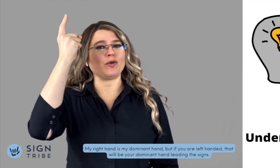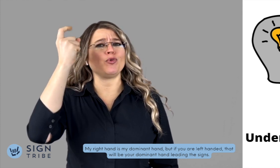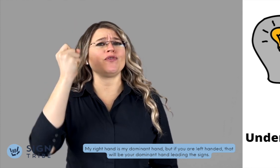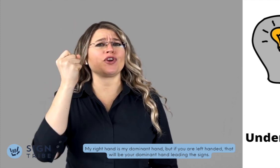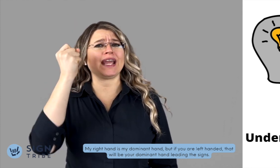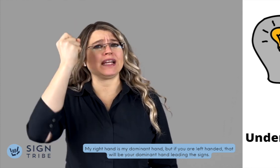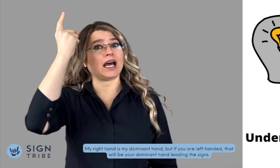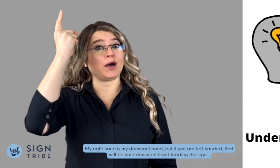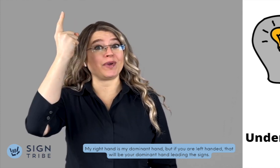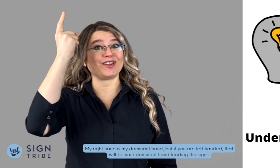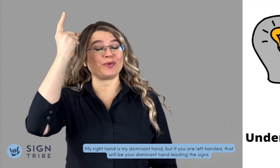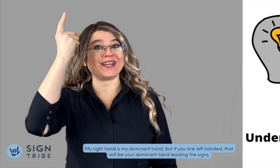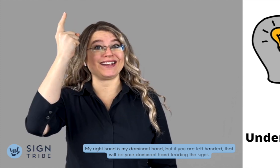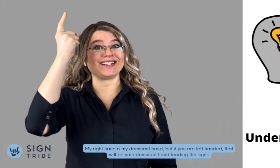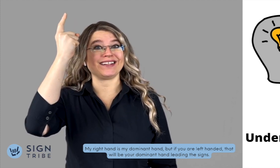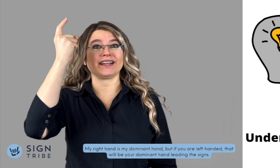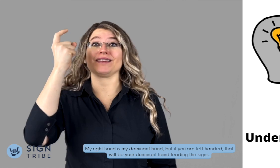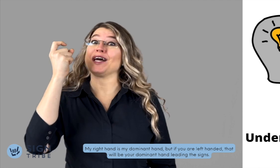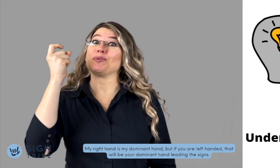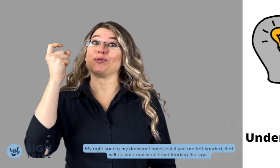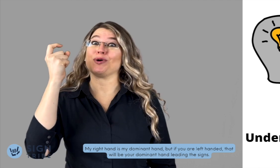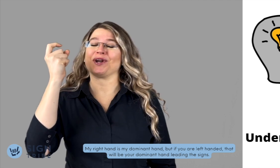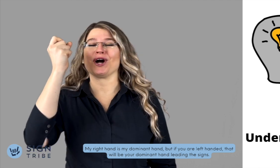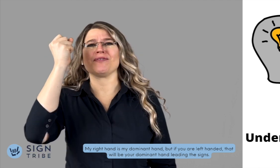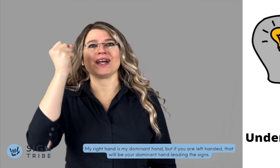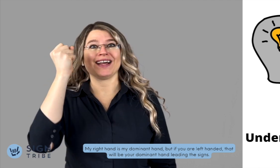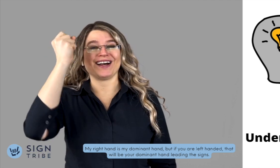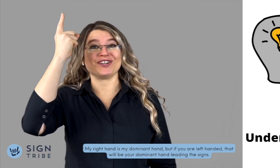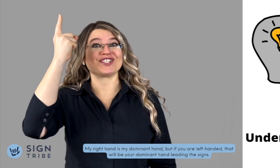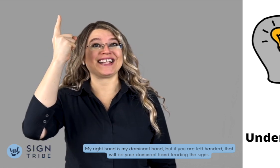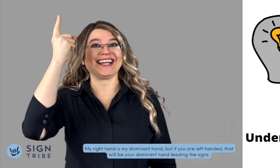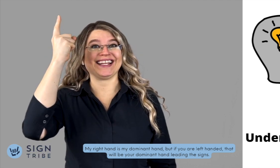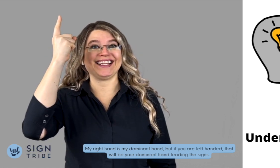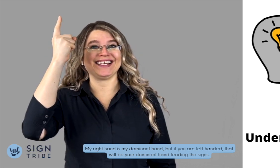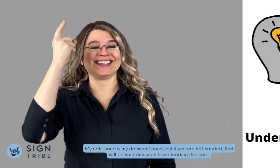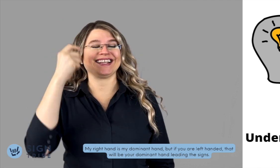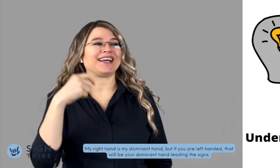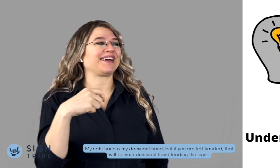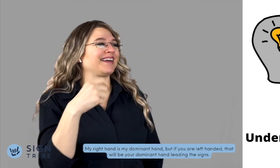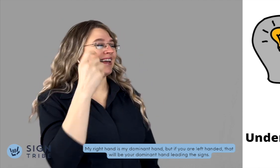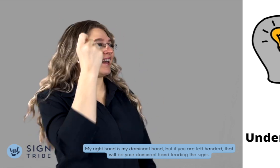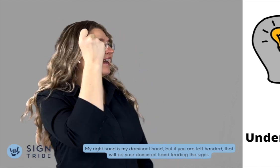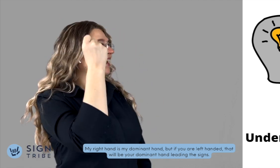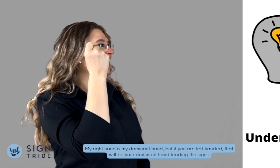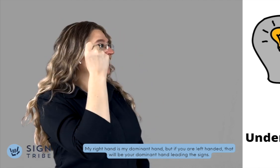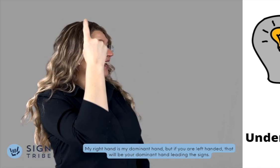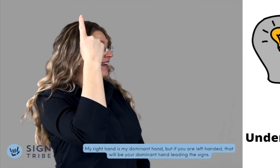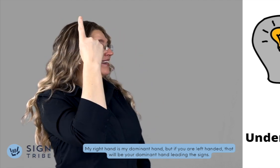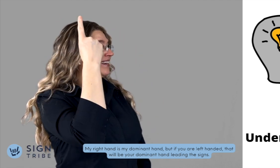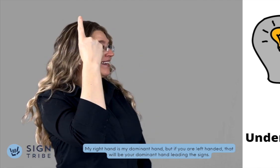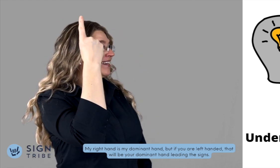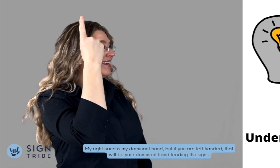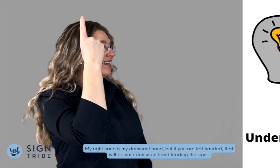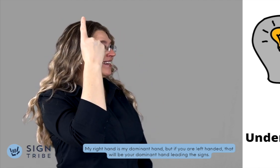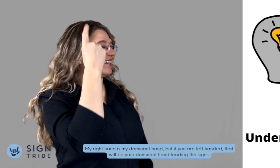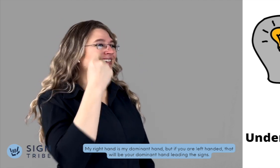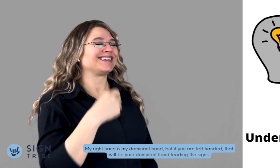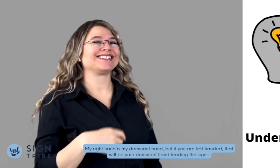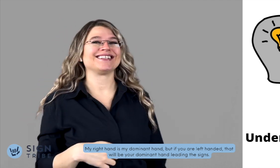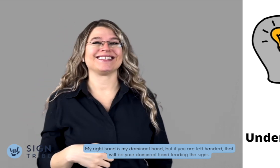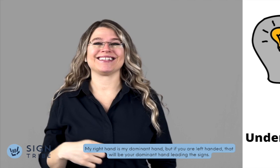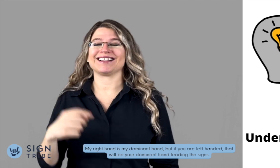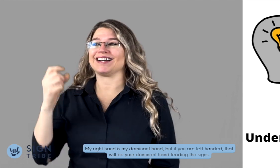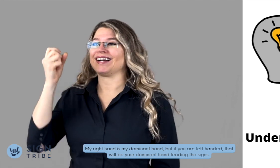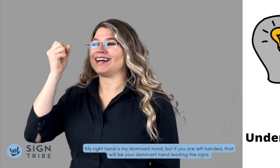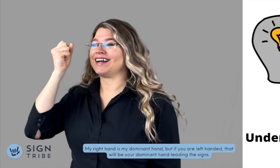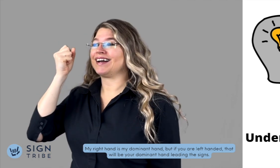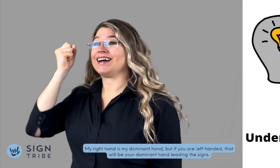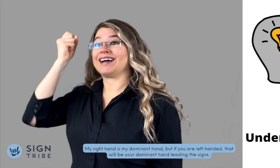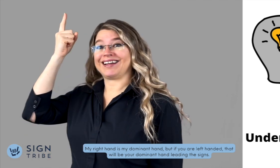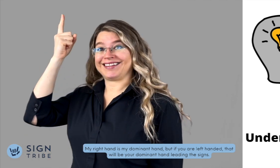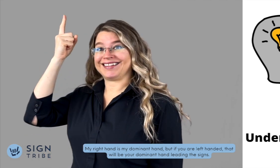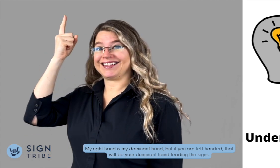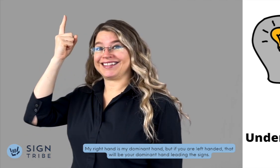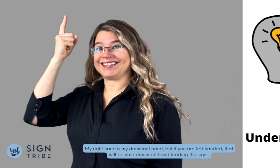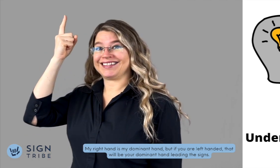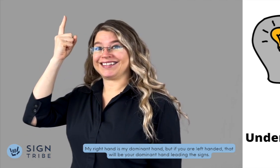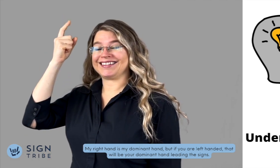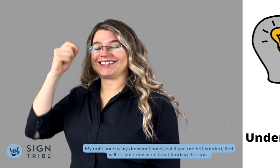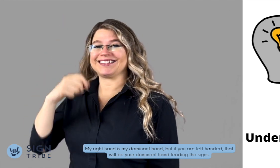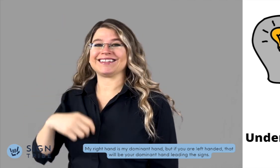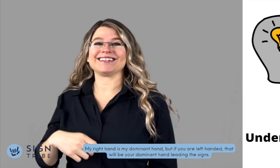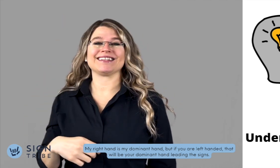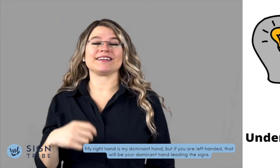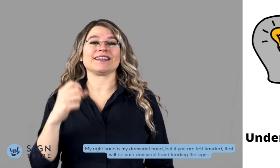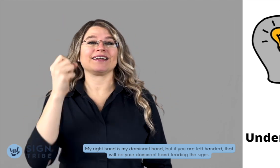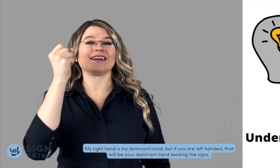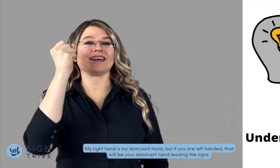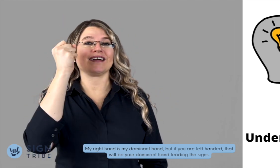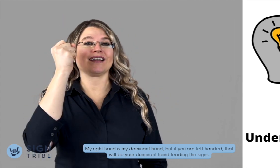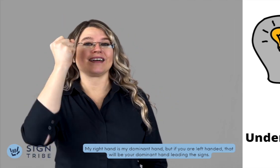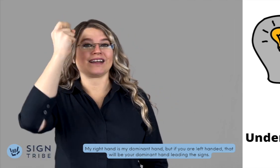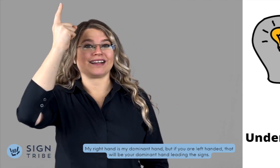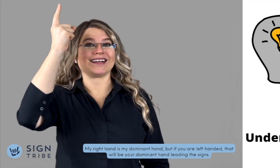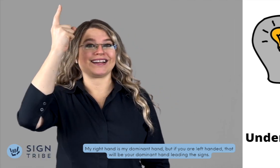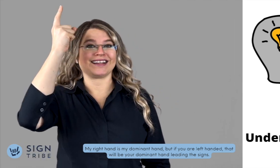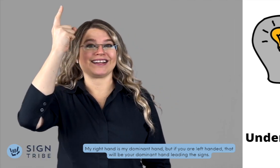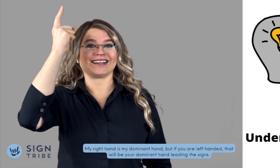move your hand up a little bit, like a light bulb going off. Understand.